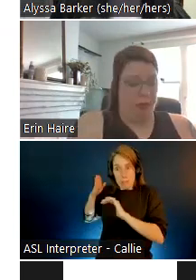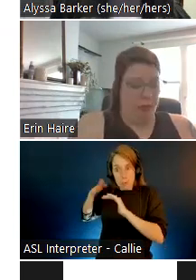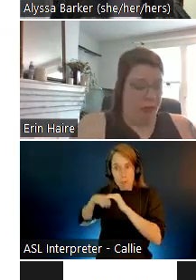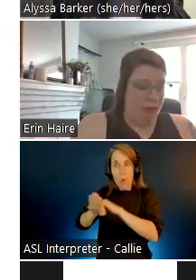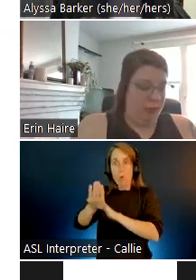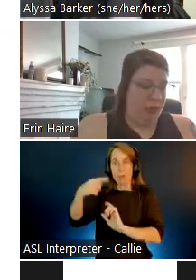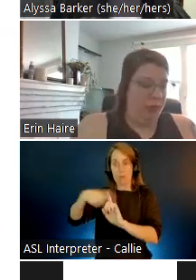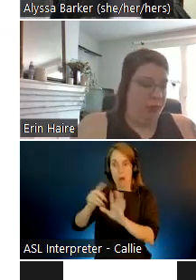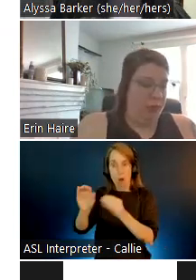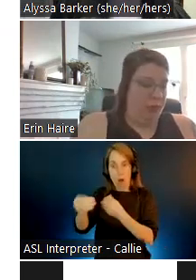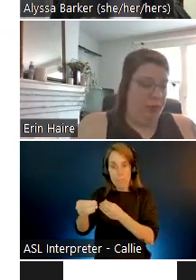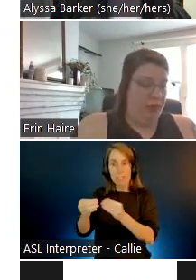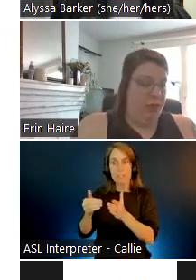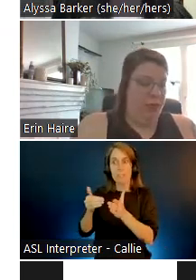would the landlord have to